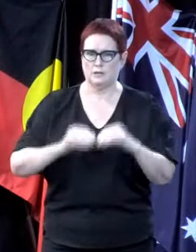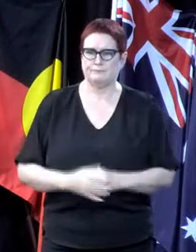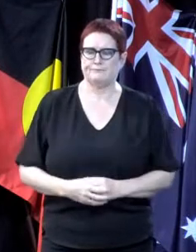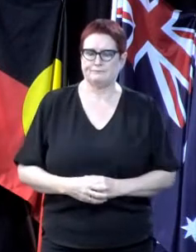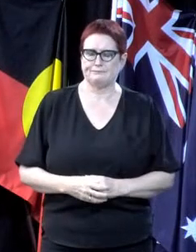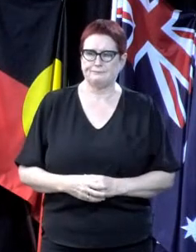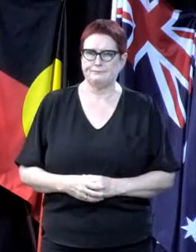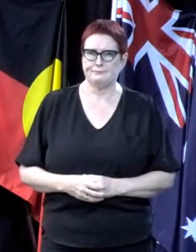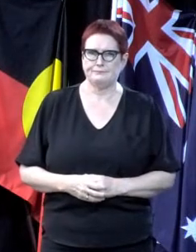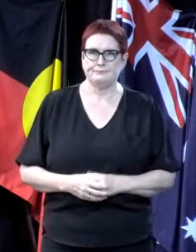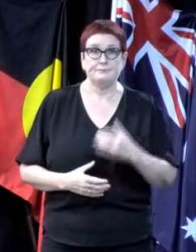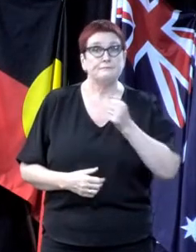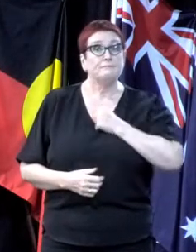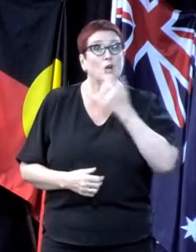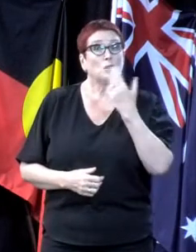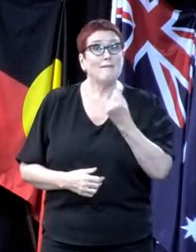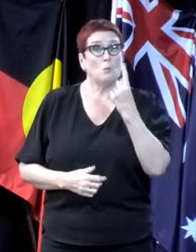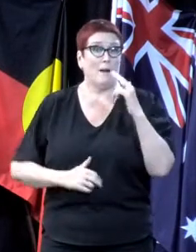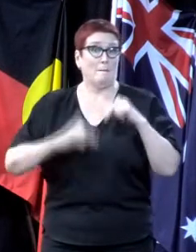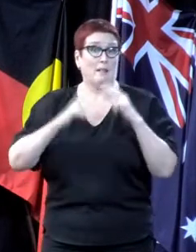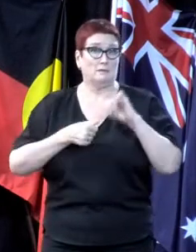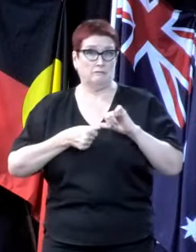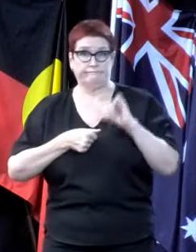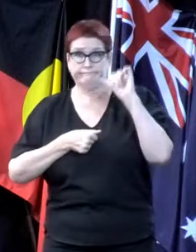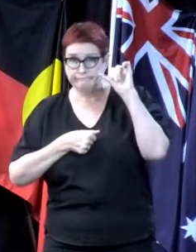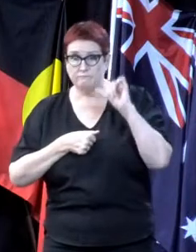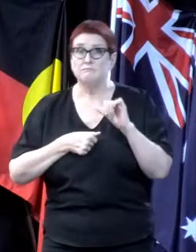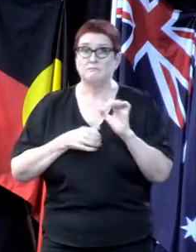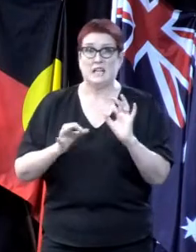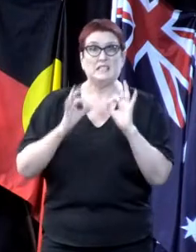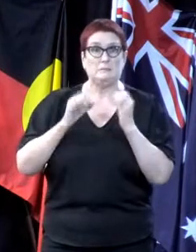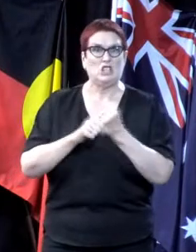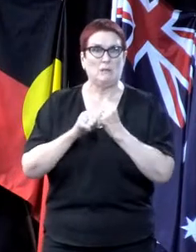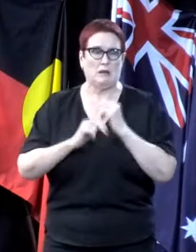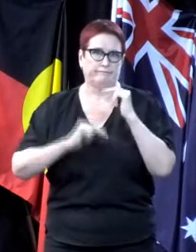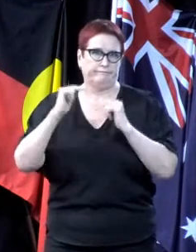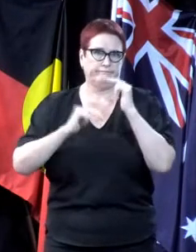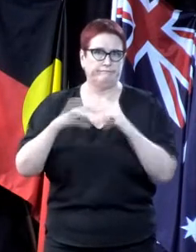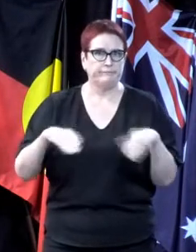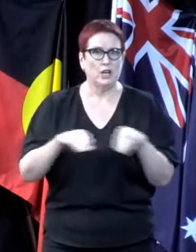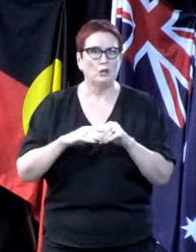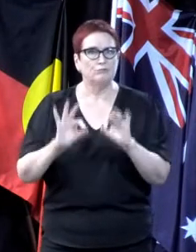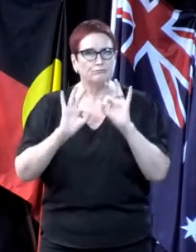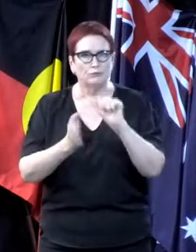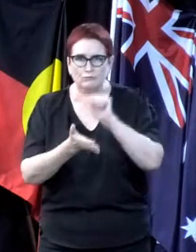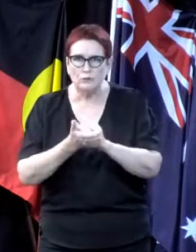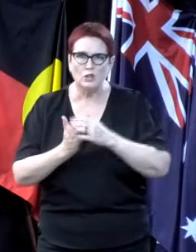And this building is a purpose-built building with toileting facilities and kitchen.